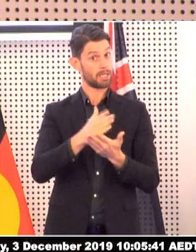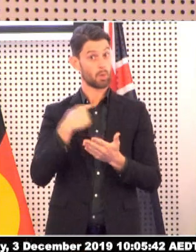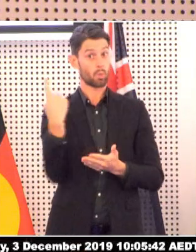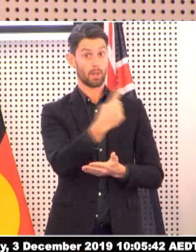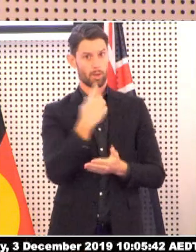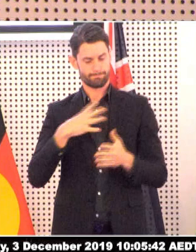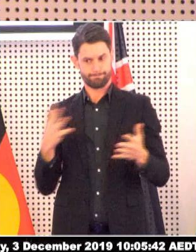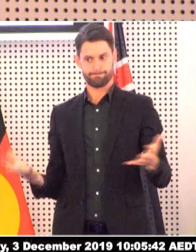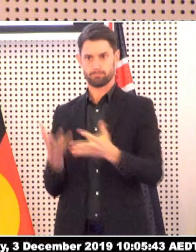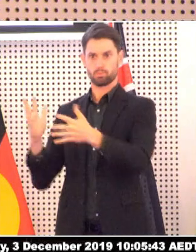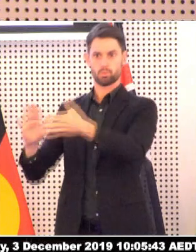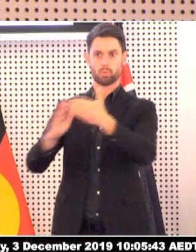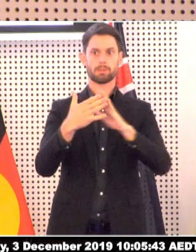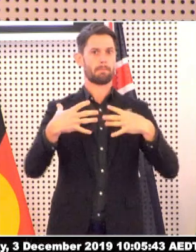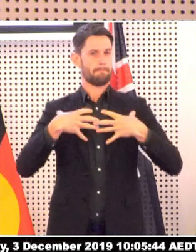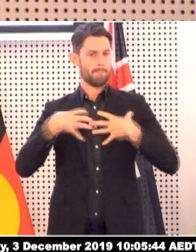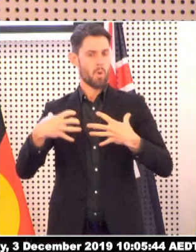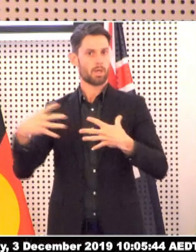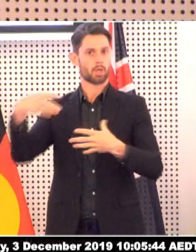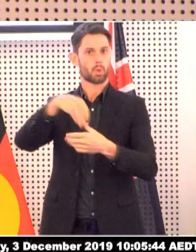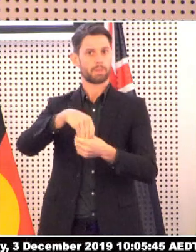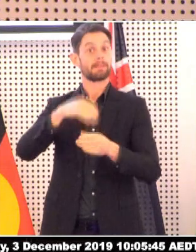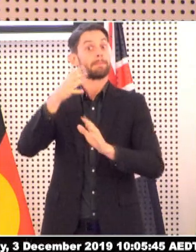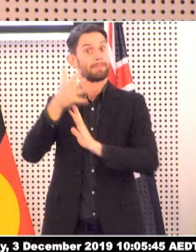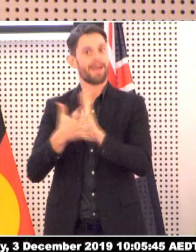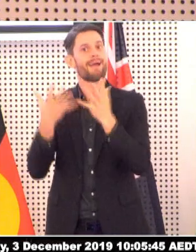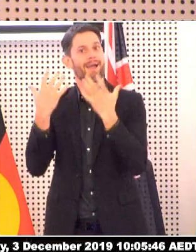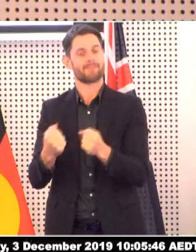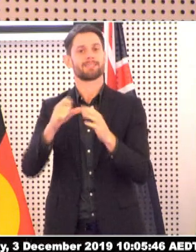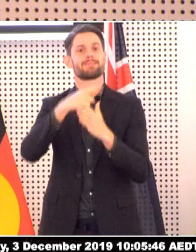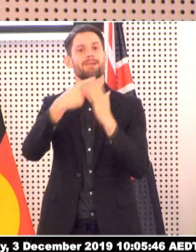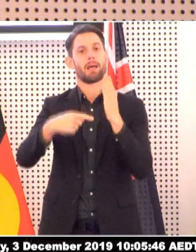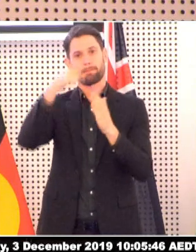leadership. It is important that our younger members of the disability community